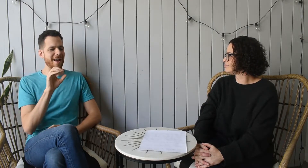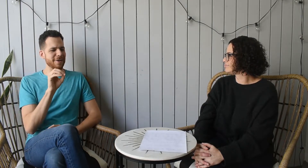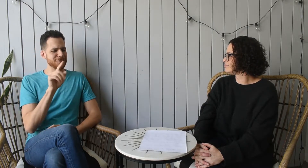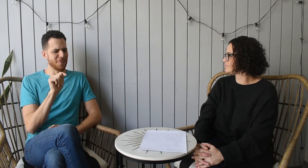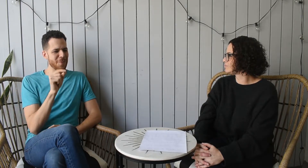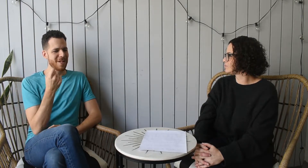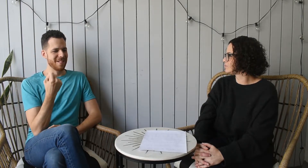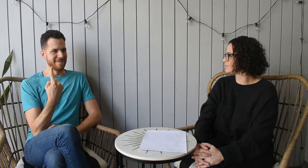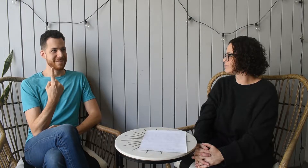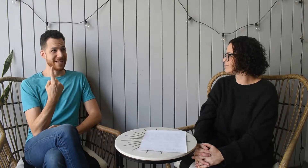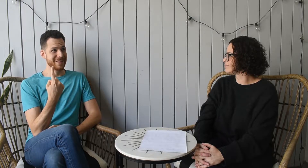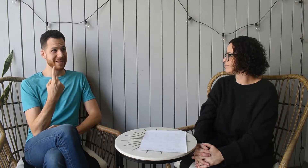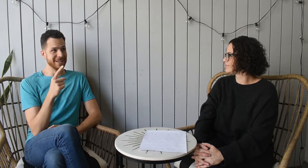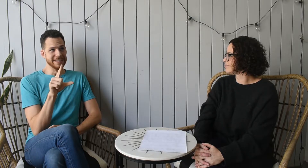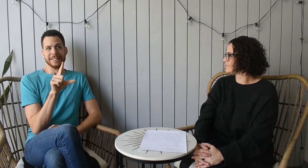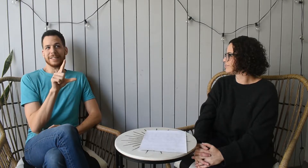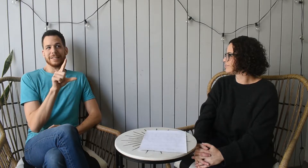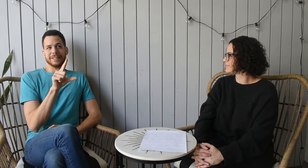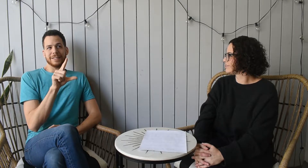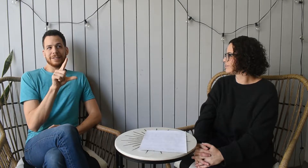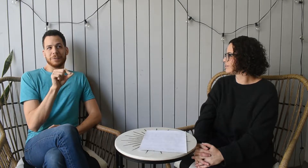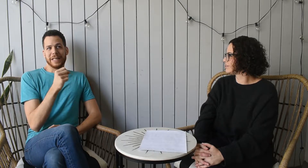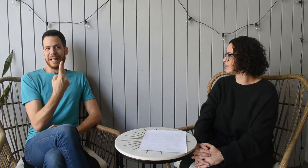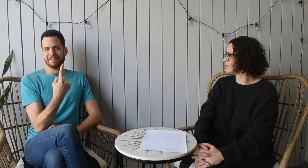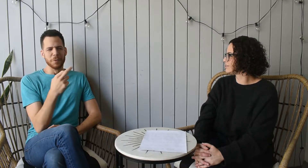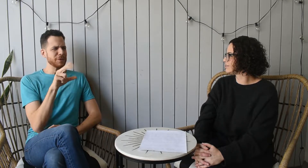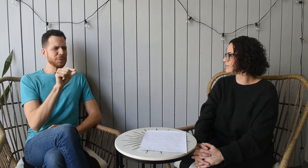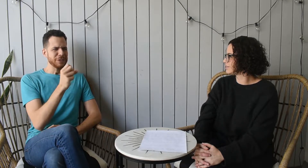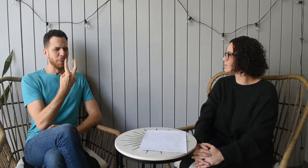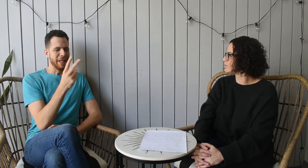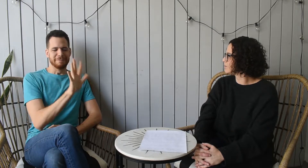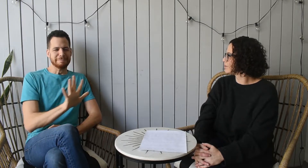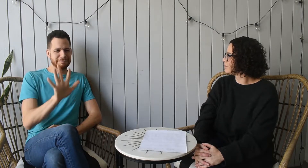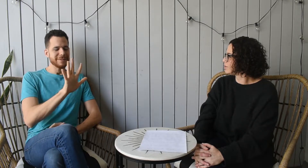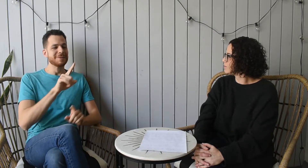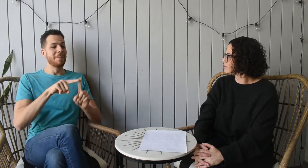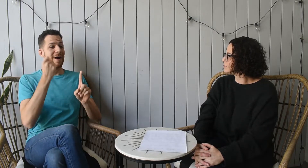Oct 11, 2011 or maybe 2012.